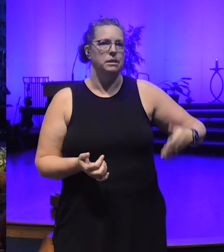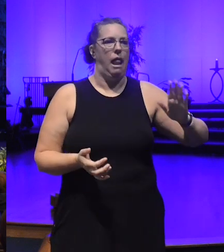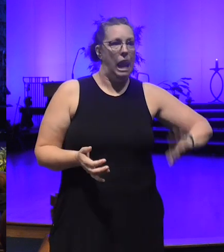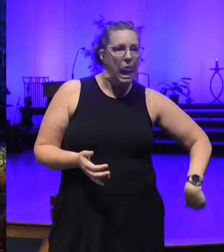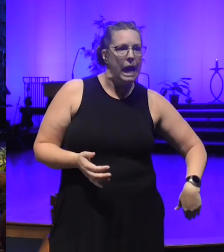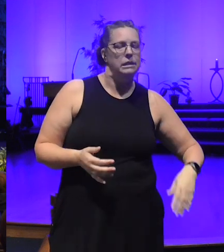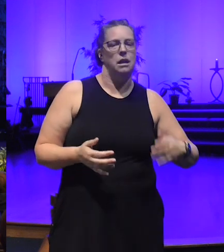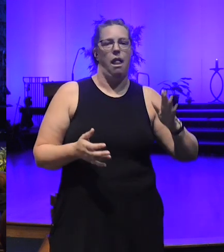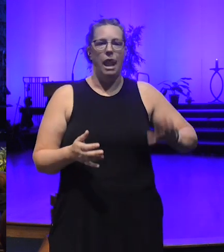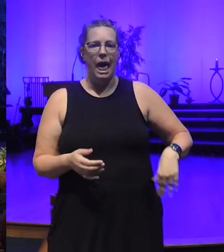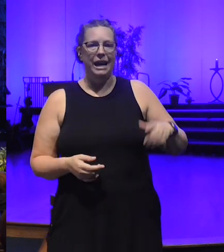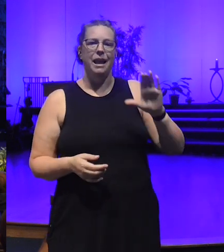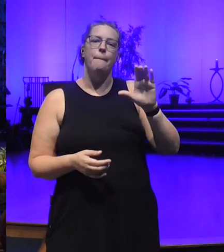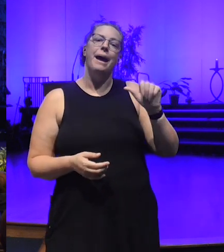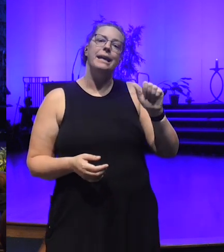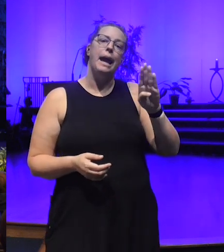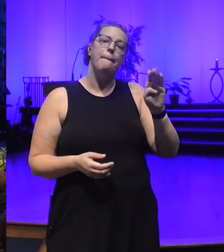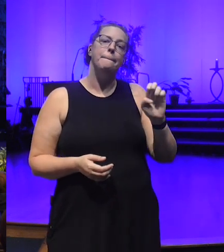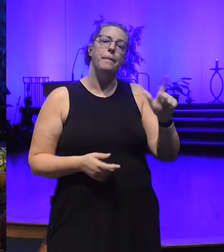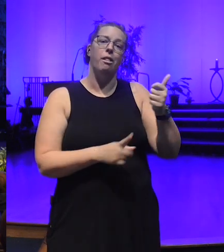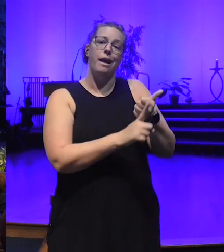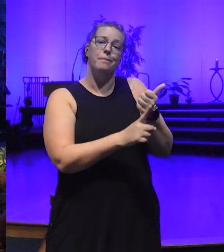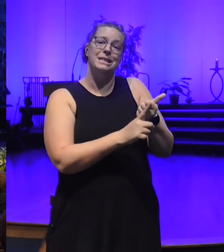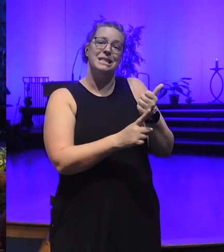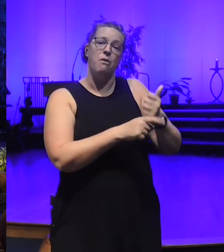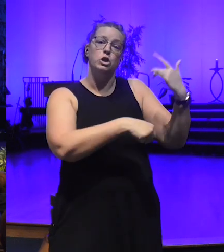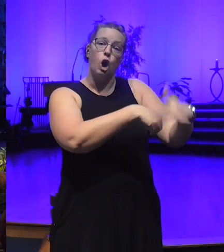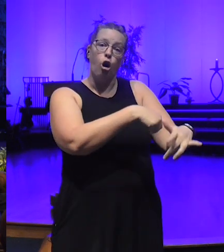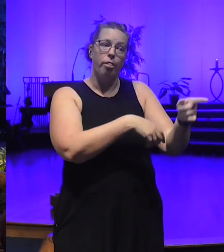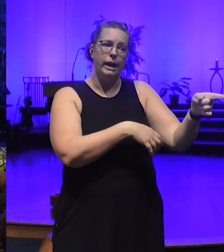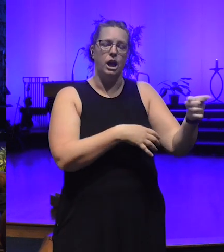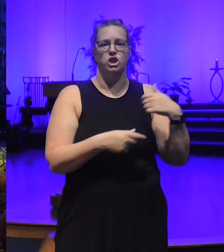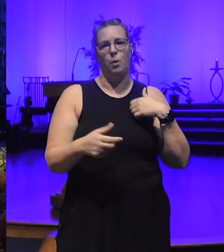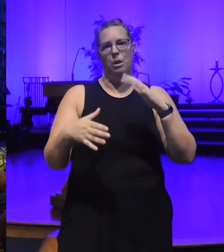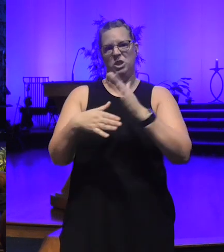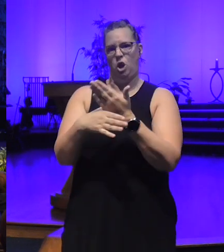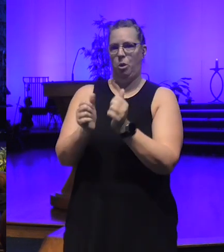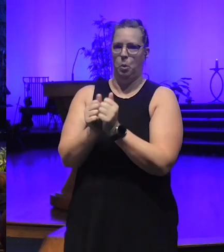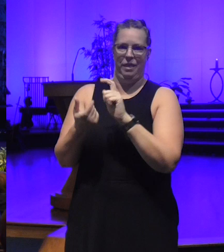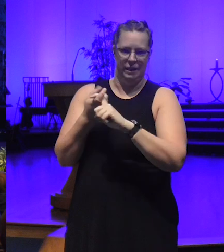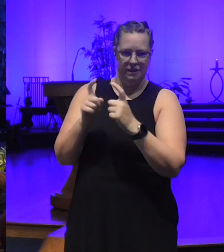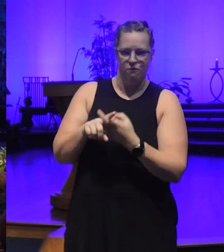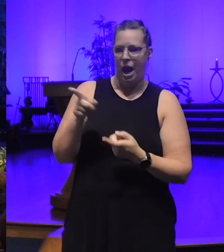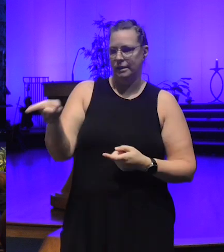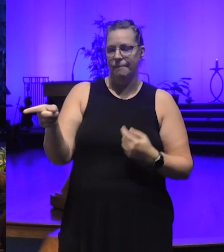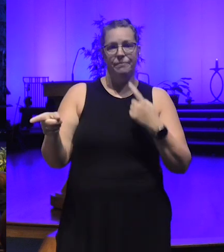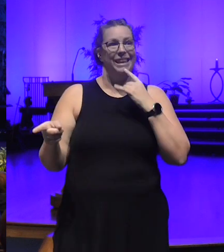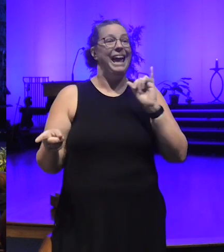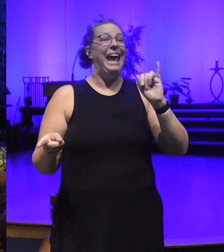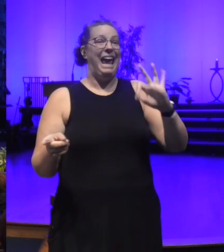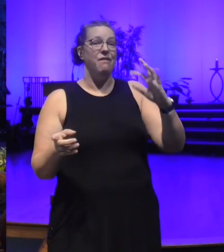early to everything he shared with Watts that you know if I we agree to meet at a cafe at 11 Jean